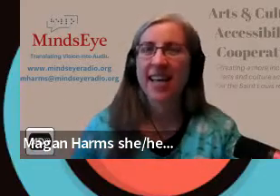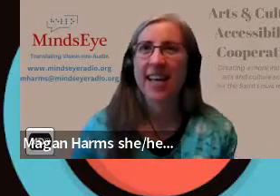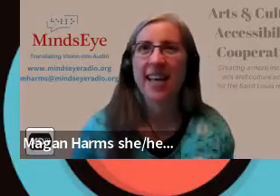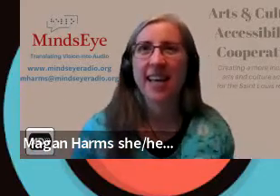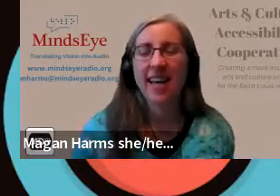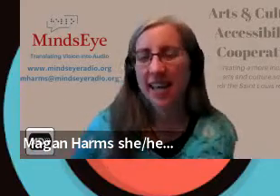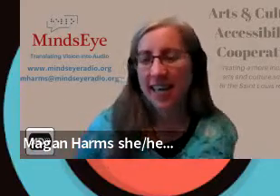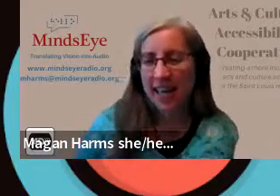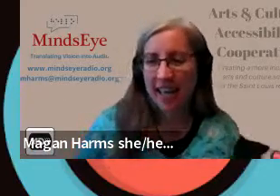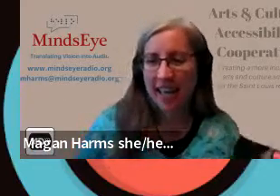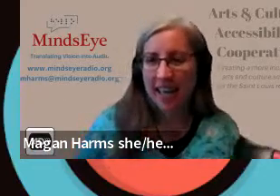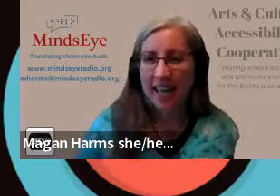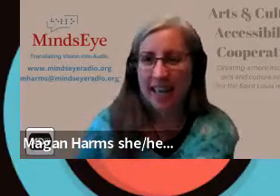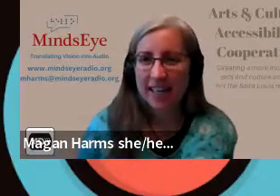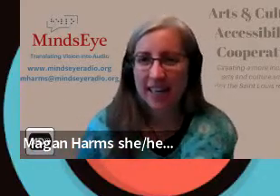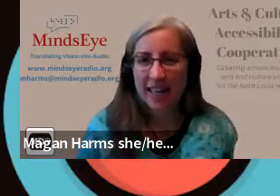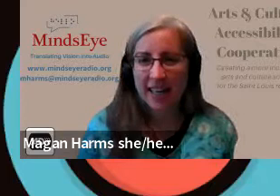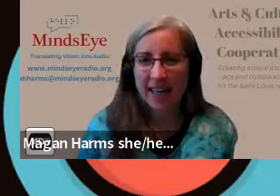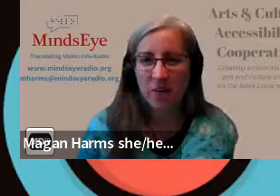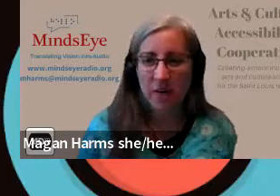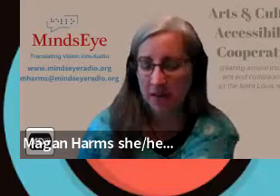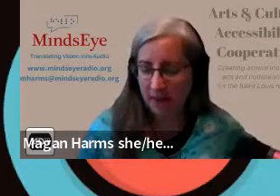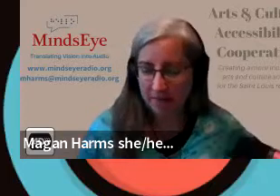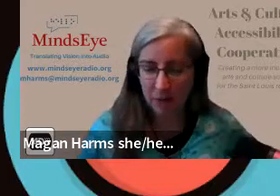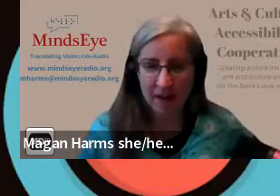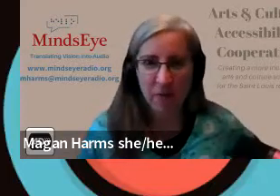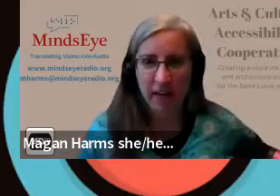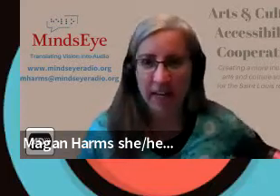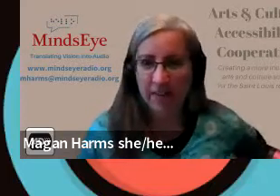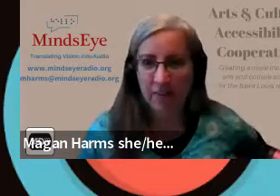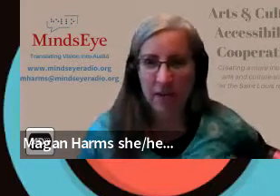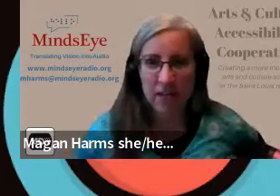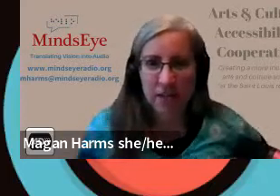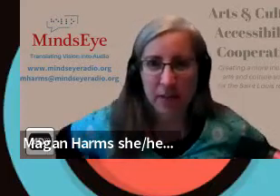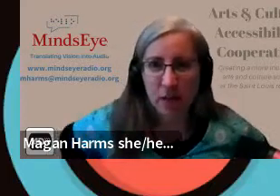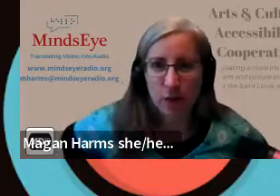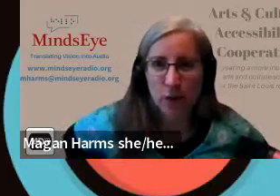Welcome, everyone. We'll give everyone a minute or two